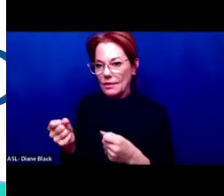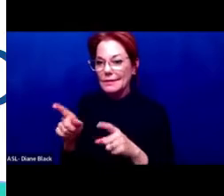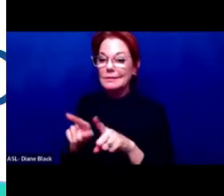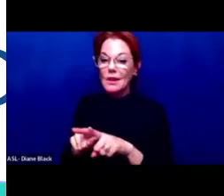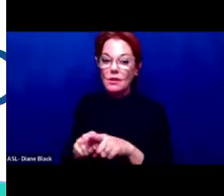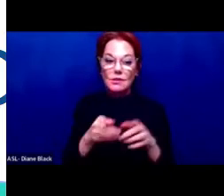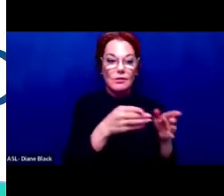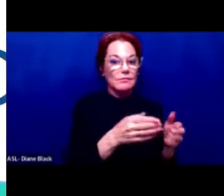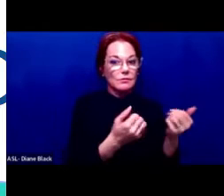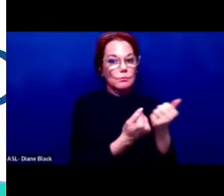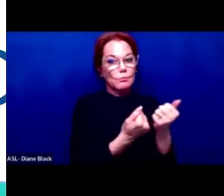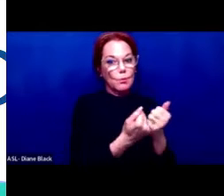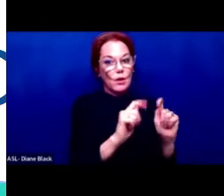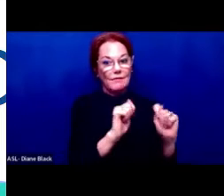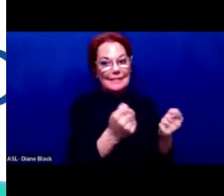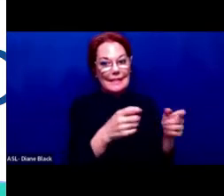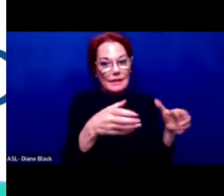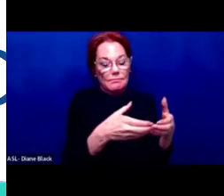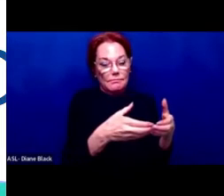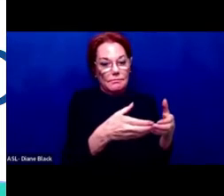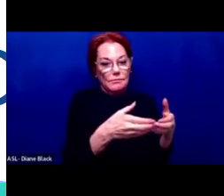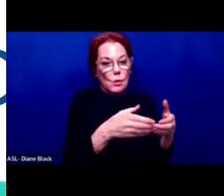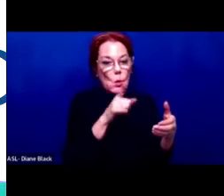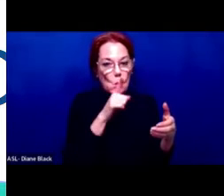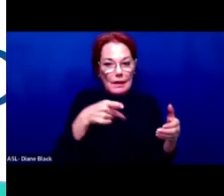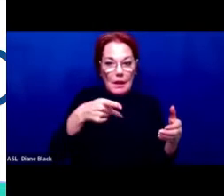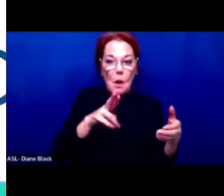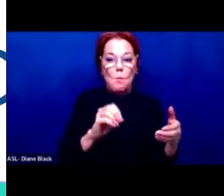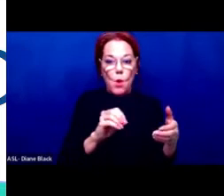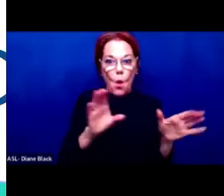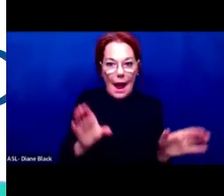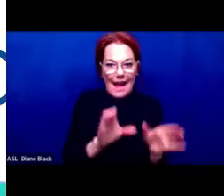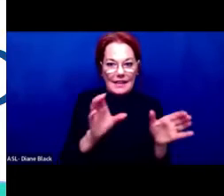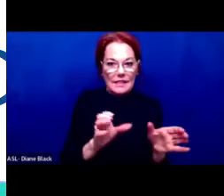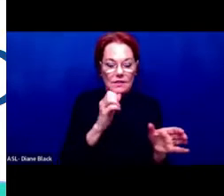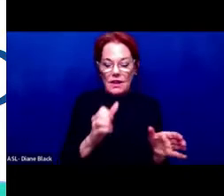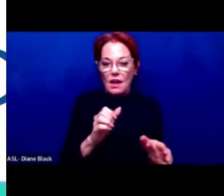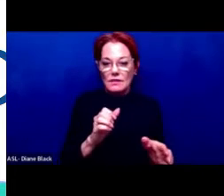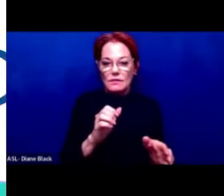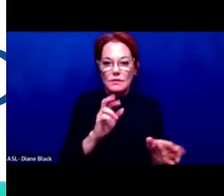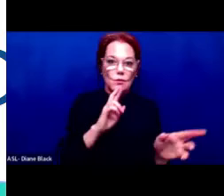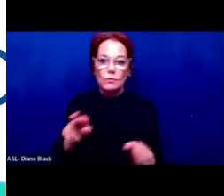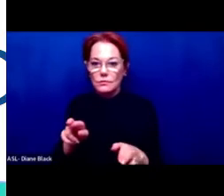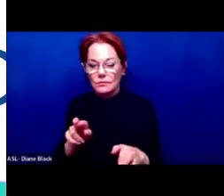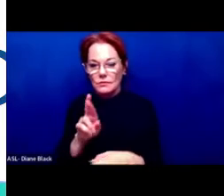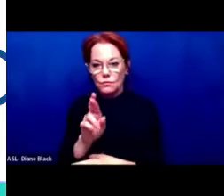supportive team that's proactive and, you know, not reactive, but proactive, and having that